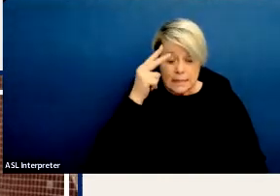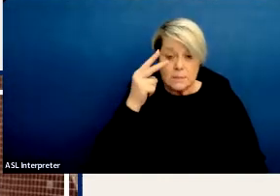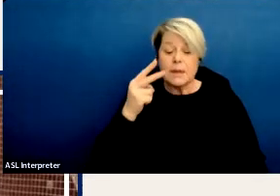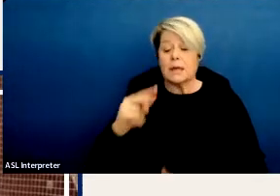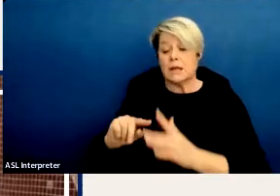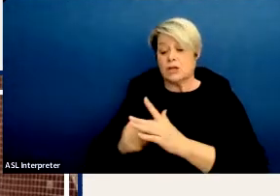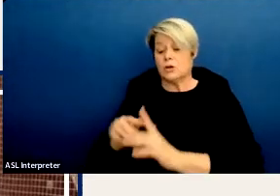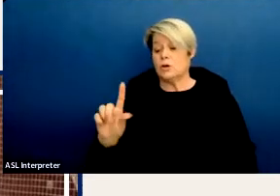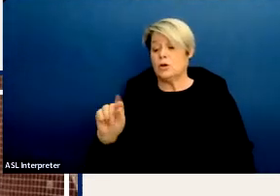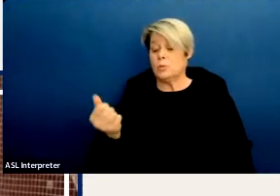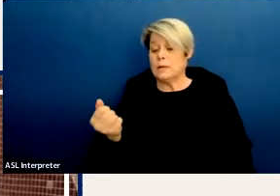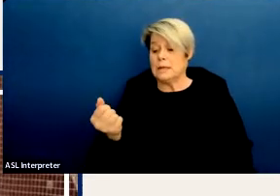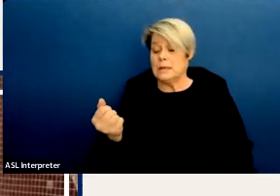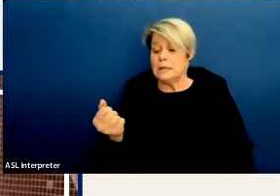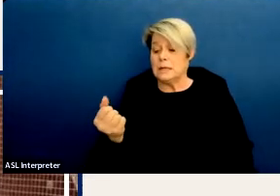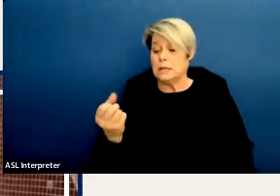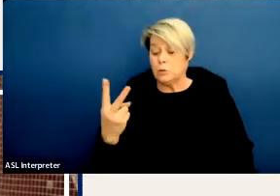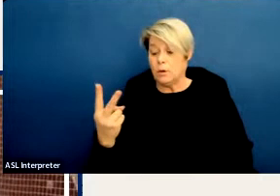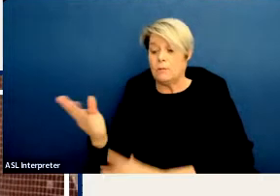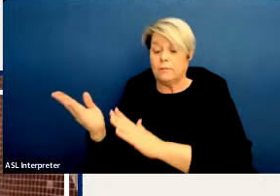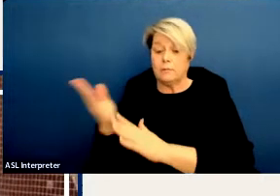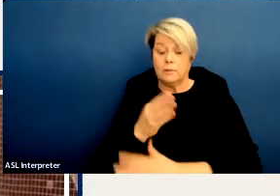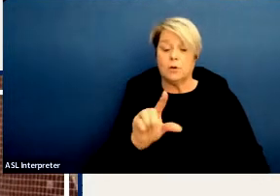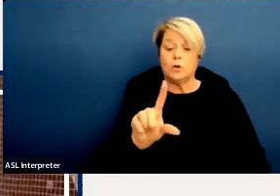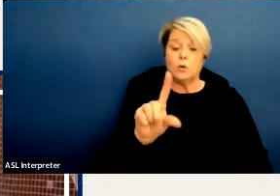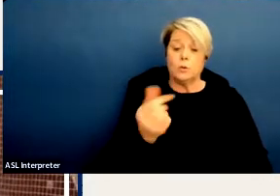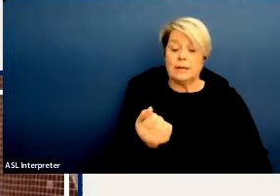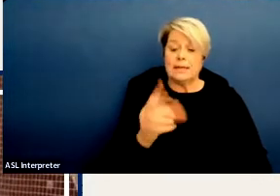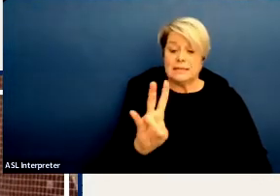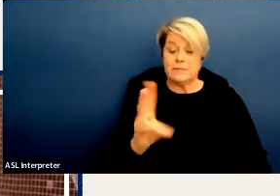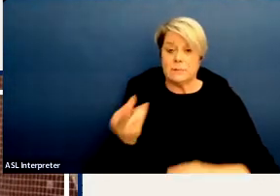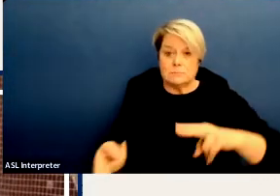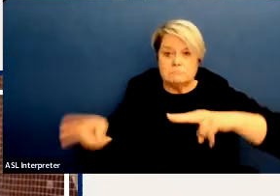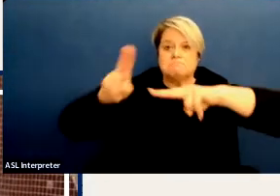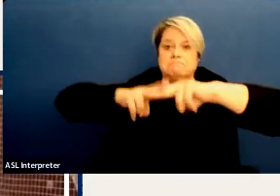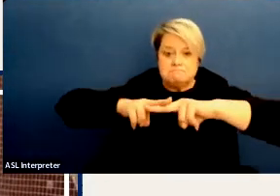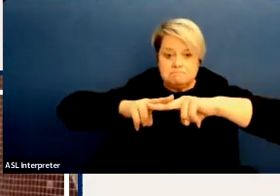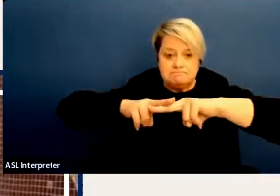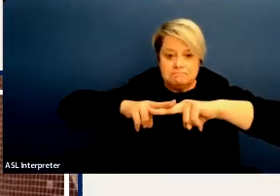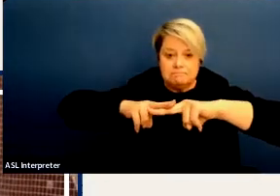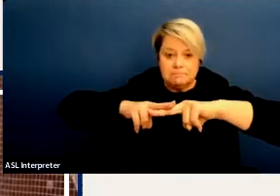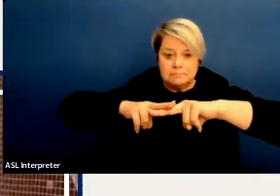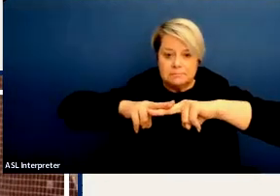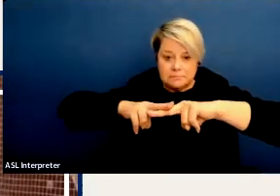farms. So Hispanic principle operators increased